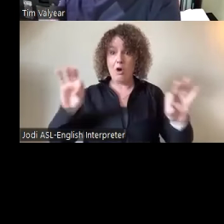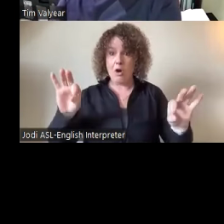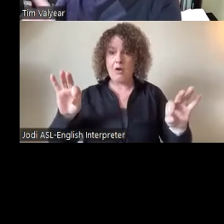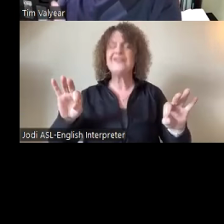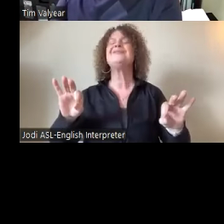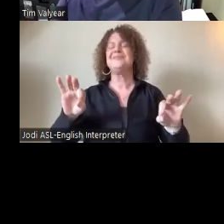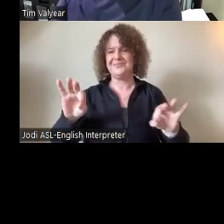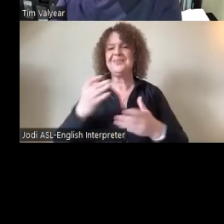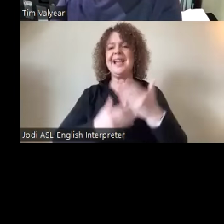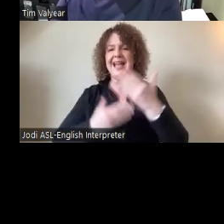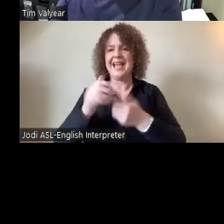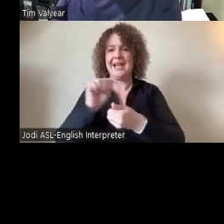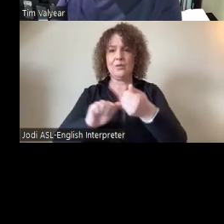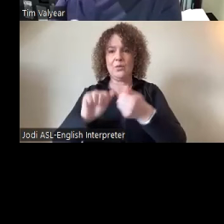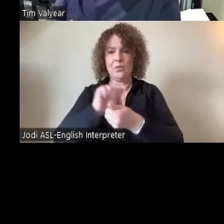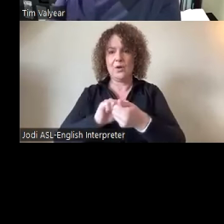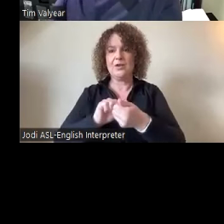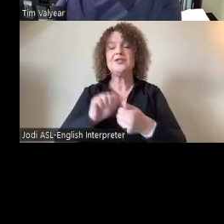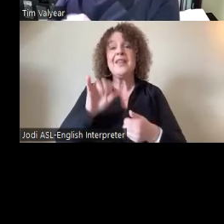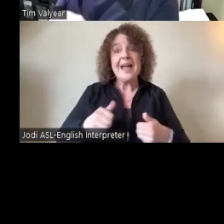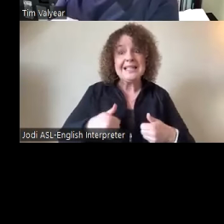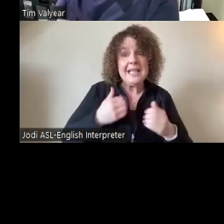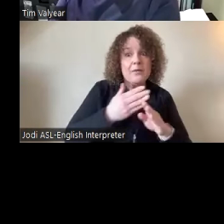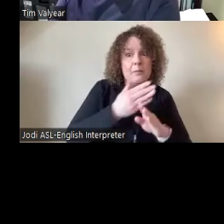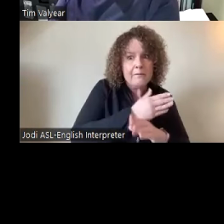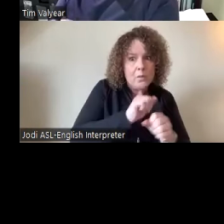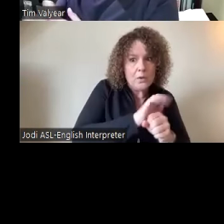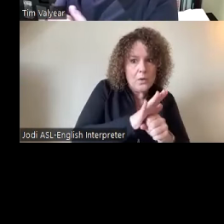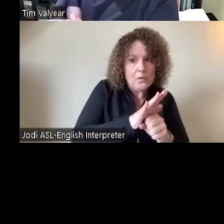wash your hands. In the video, the woman took off the